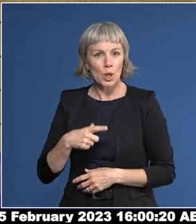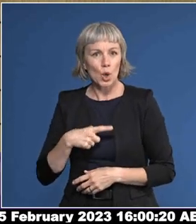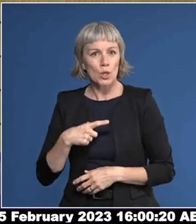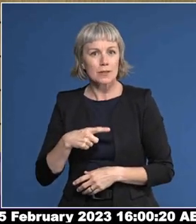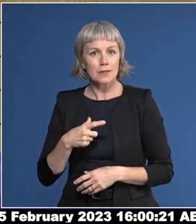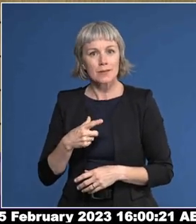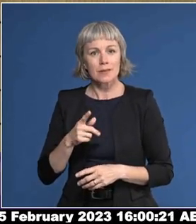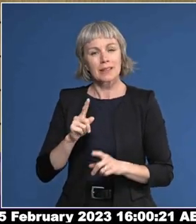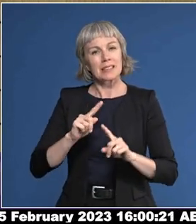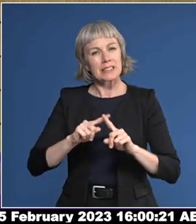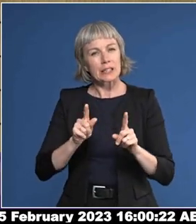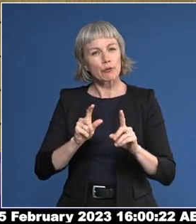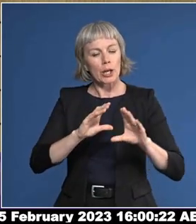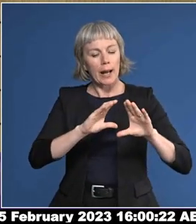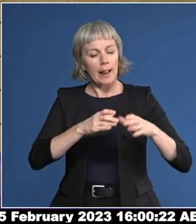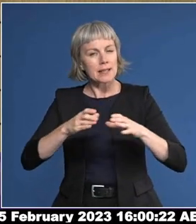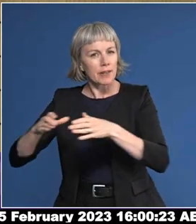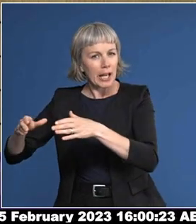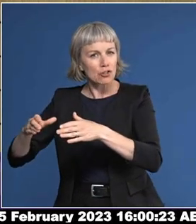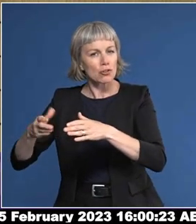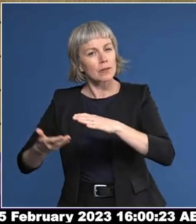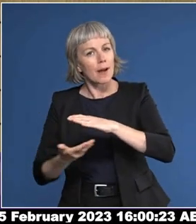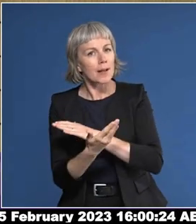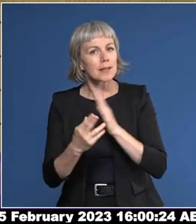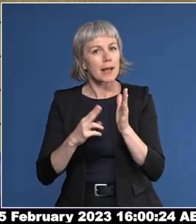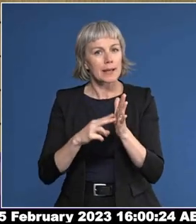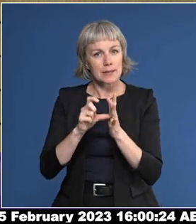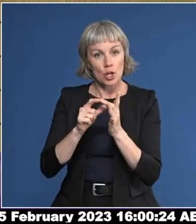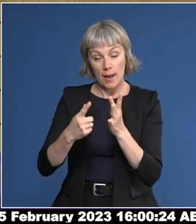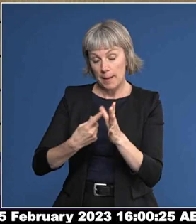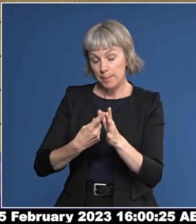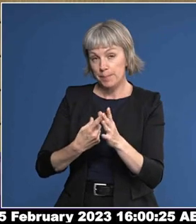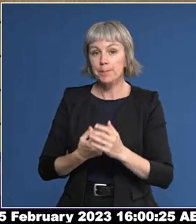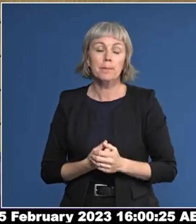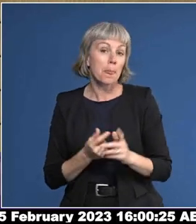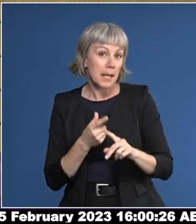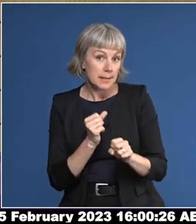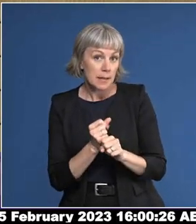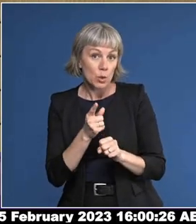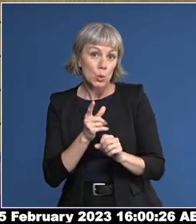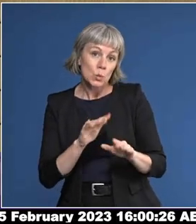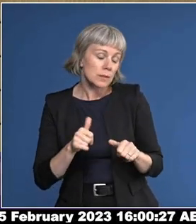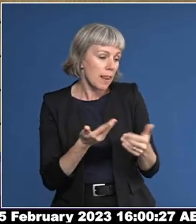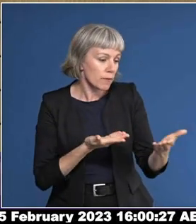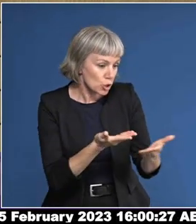So if you are providing support to people who remain agency-managed, then you have to be a registered provider.